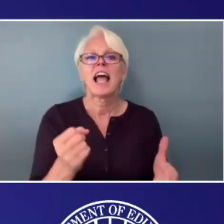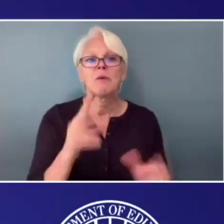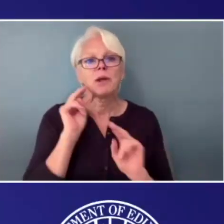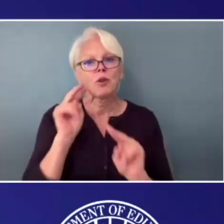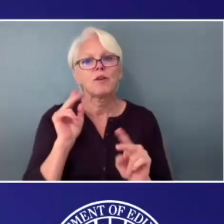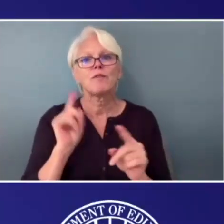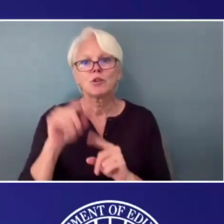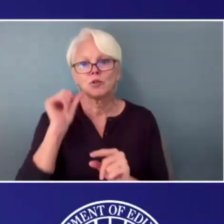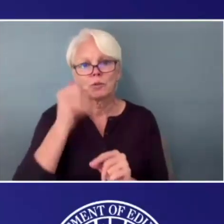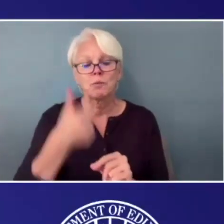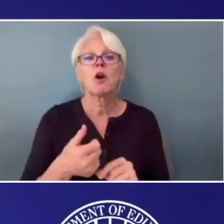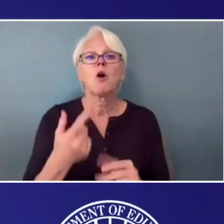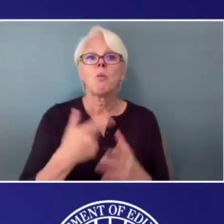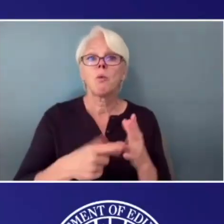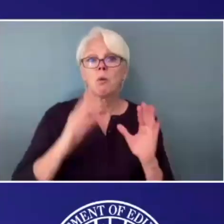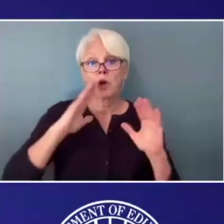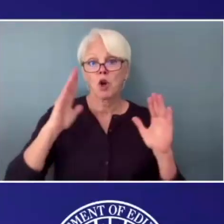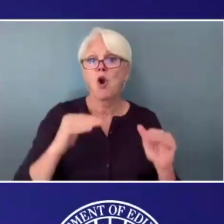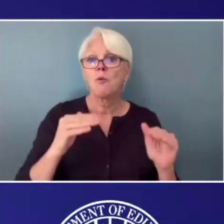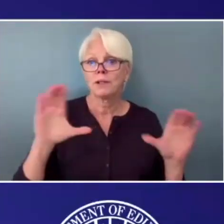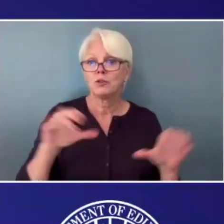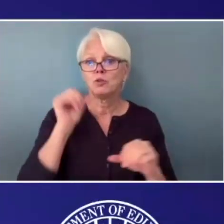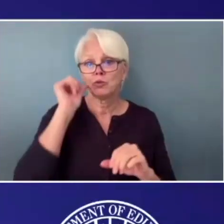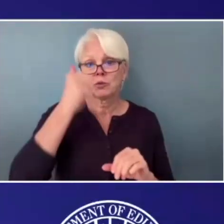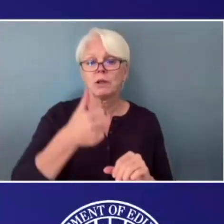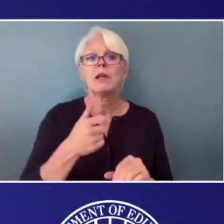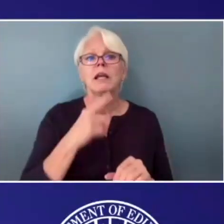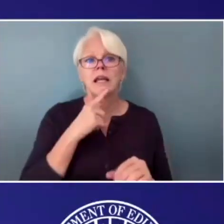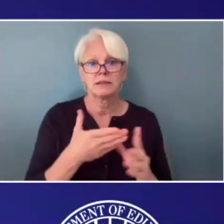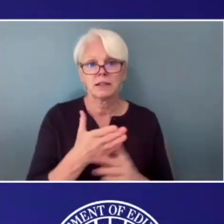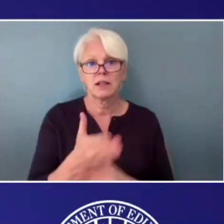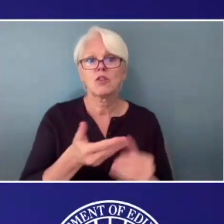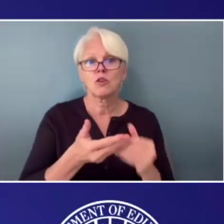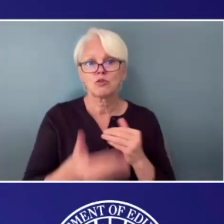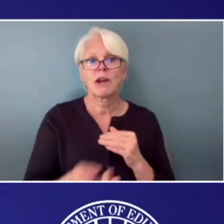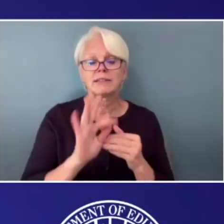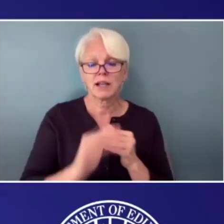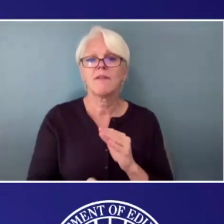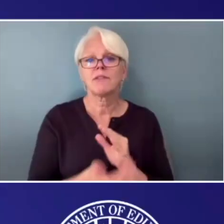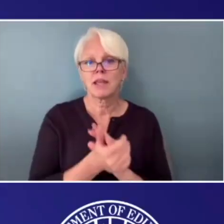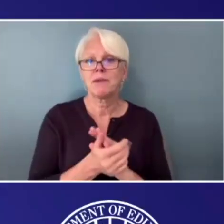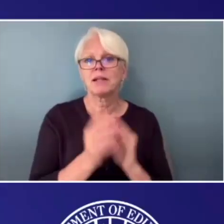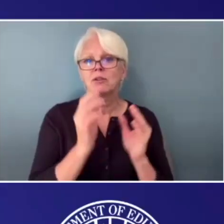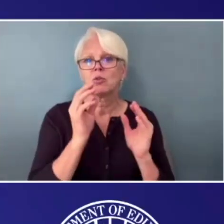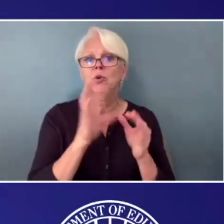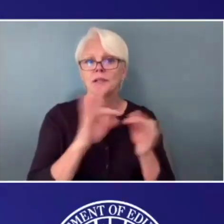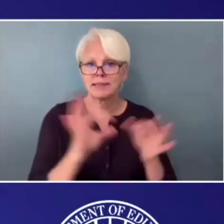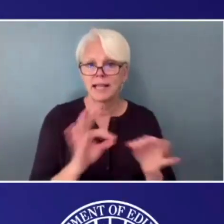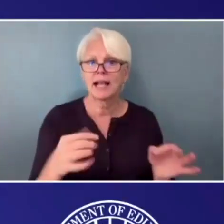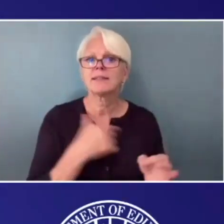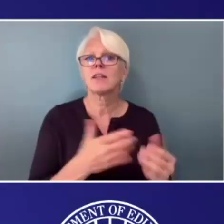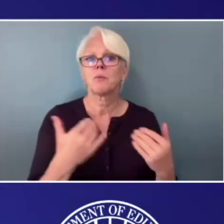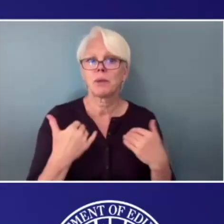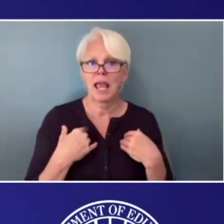What we hope to do tomorrow is to navigate through the rest of the amendatory text that we have and do pulse checks on that.